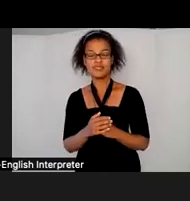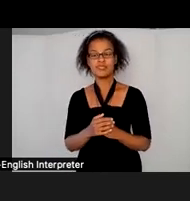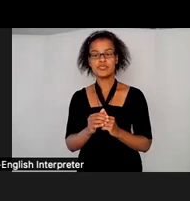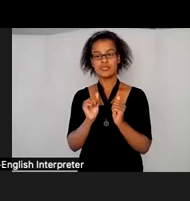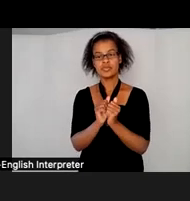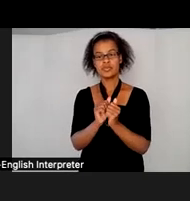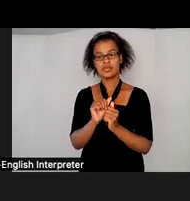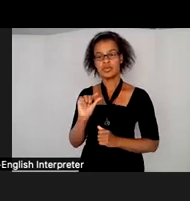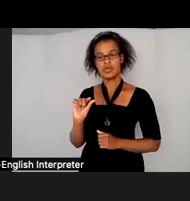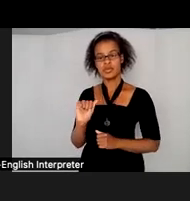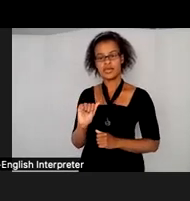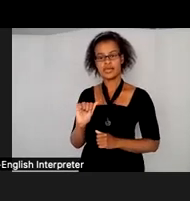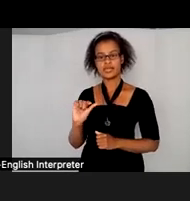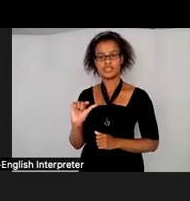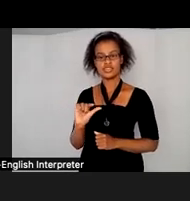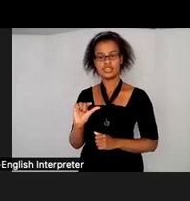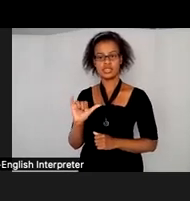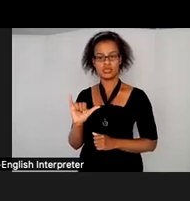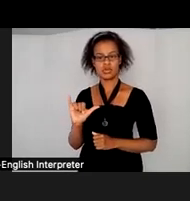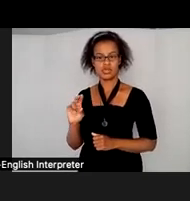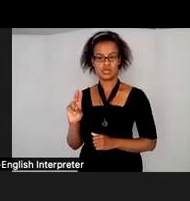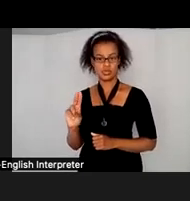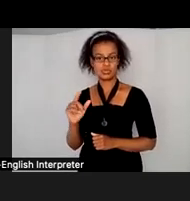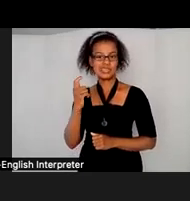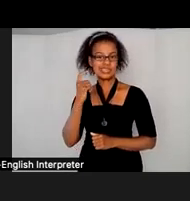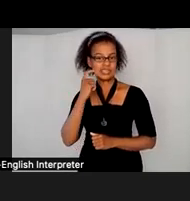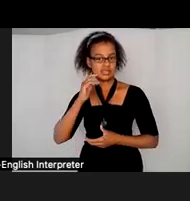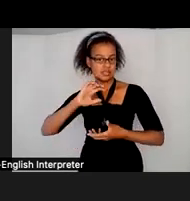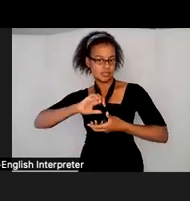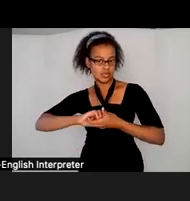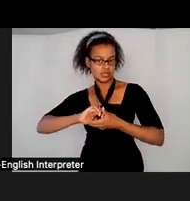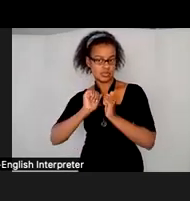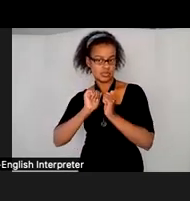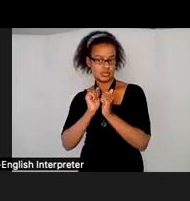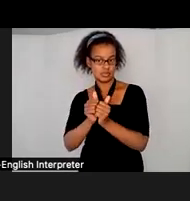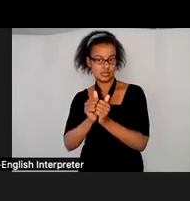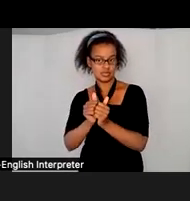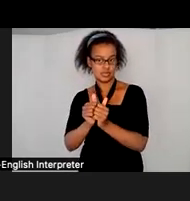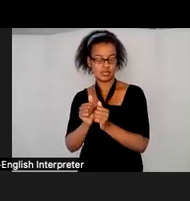So we've recently partnered with them and we have other partnerships as well.